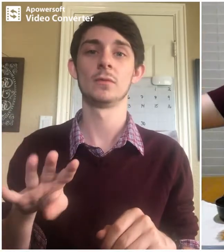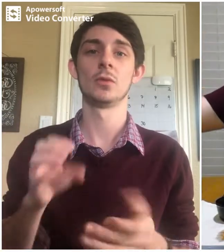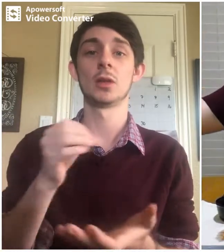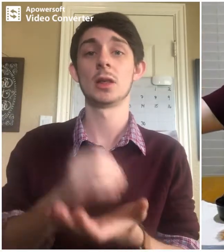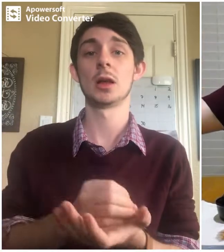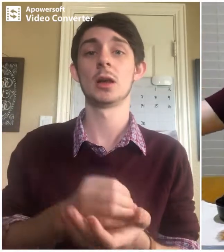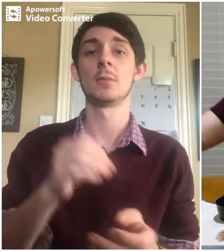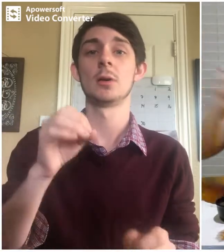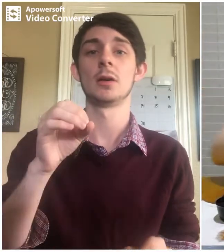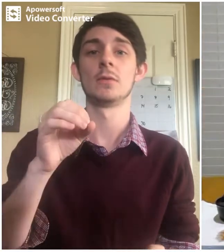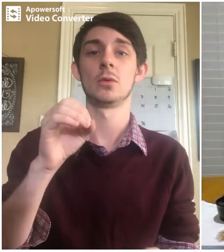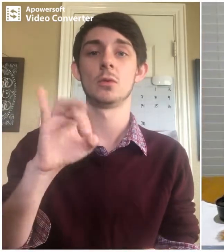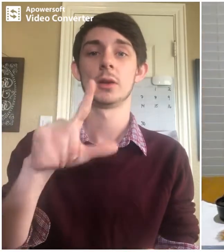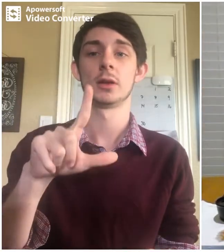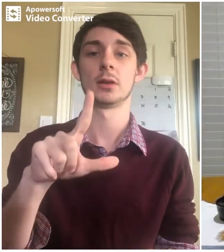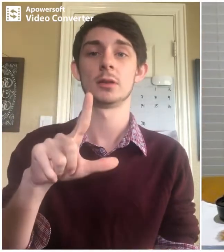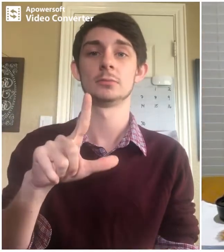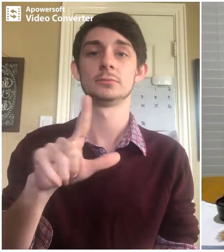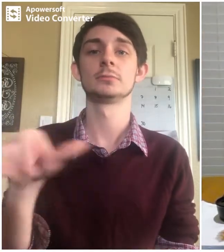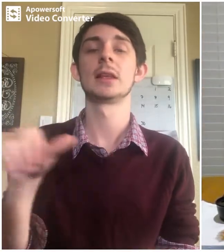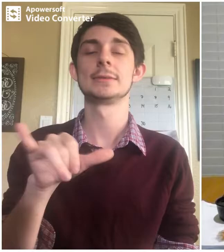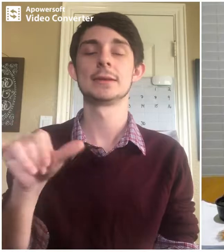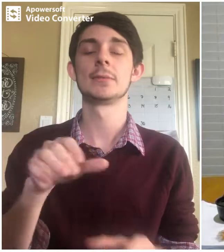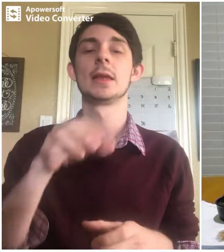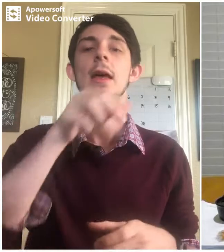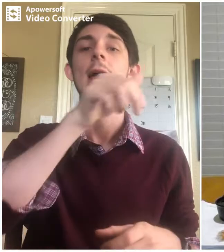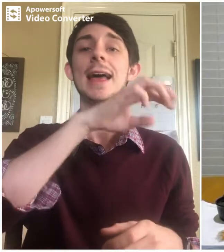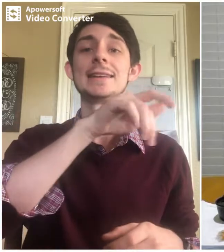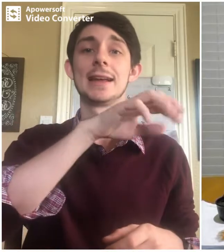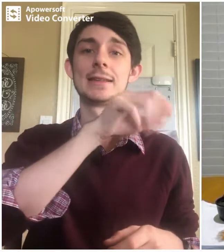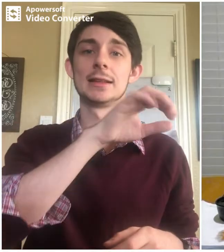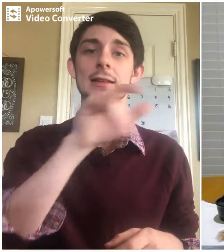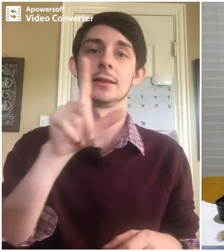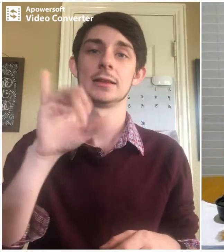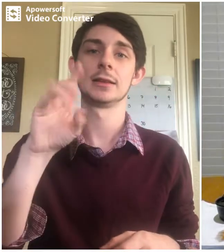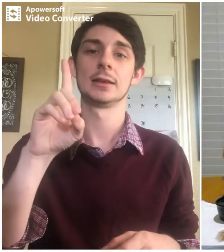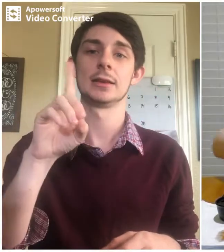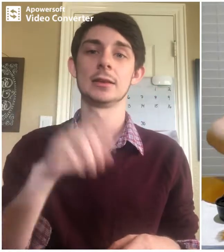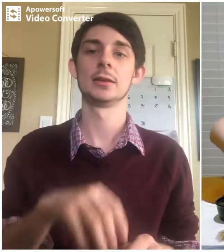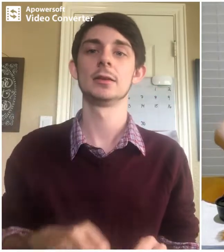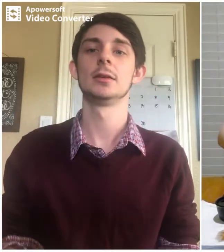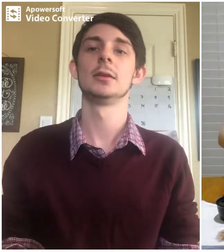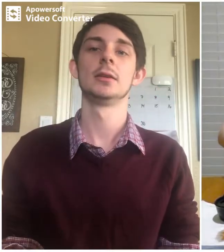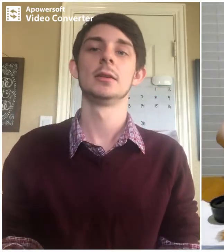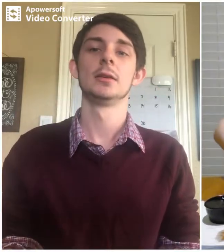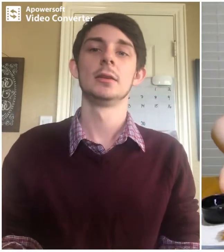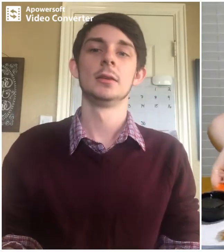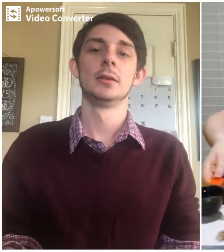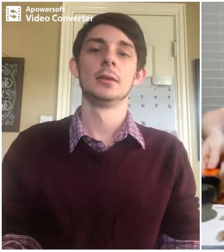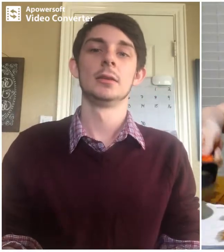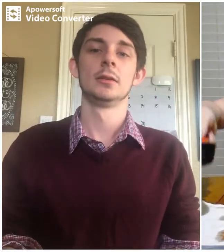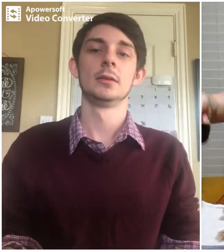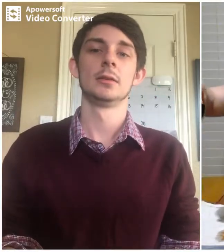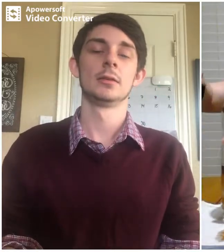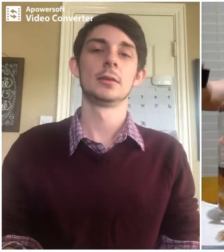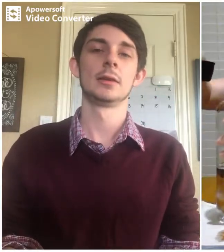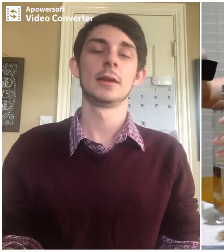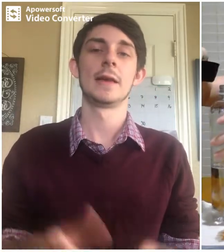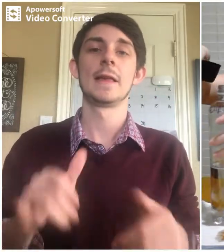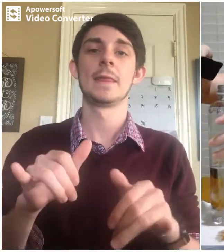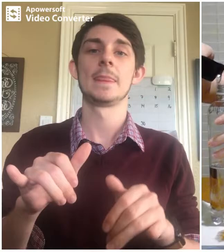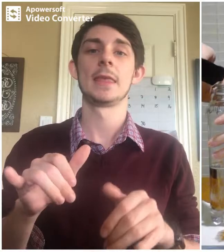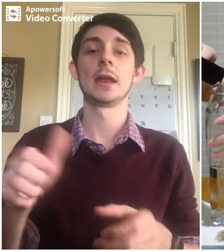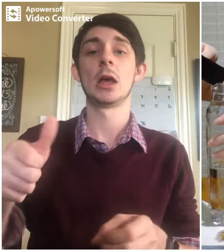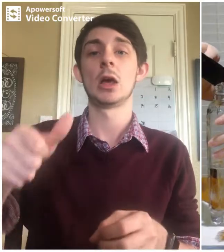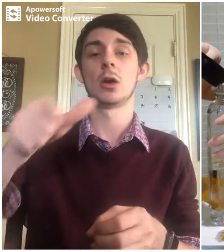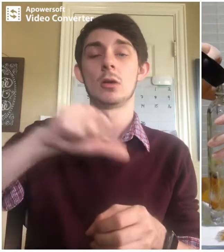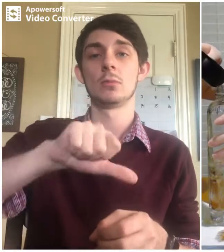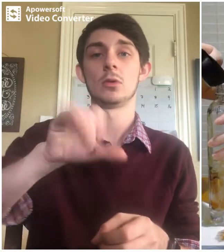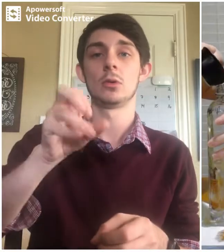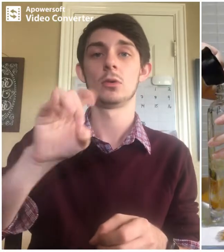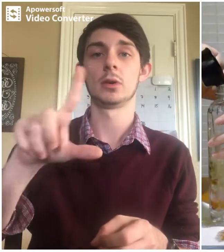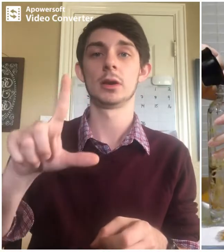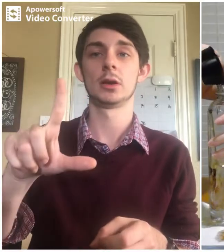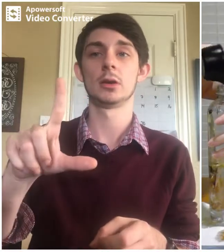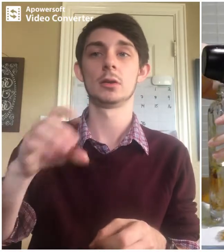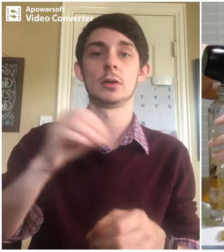Do the same thing. Take your lid off and then measure the oil in here. It definitely